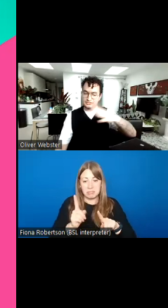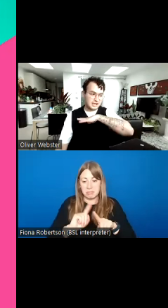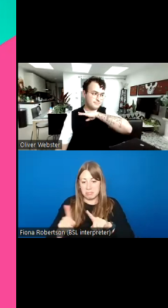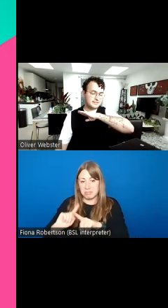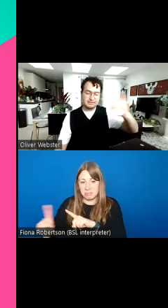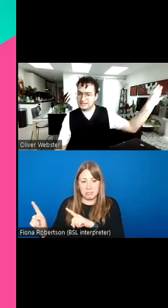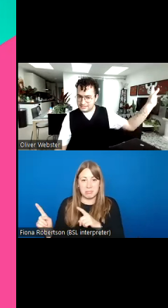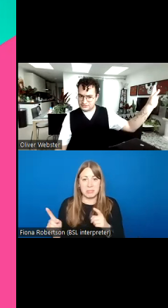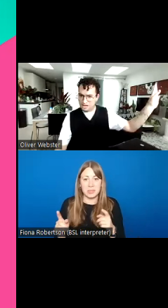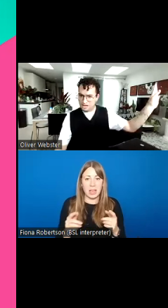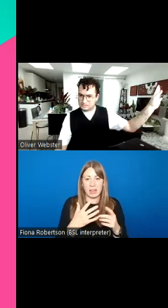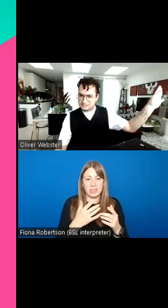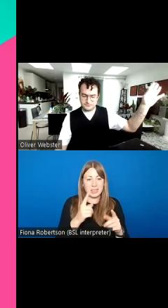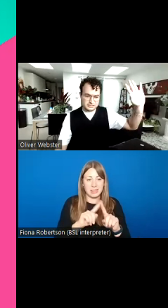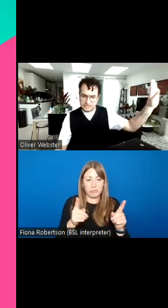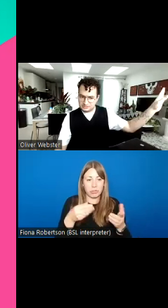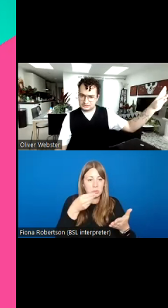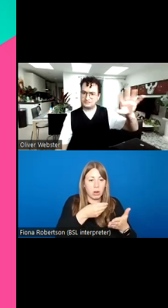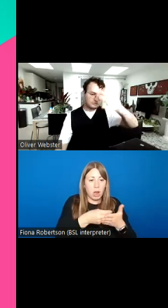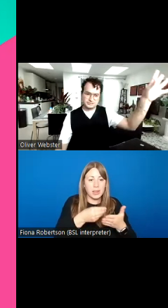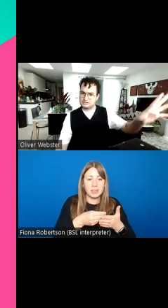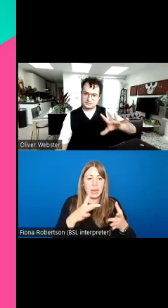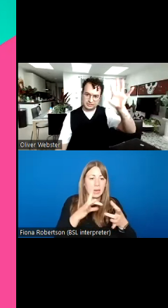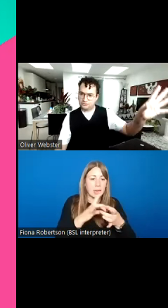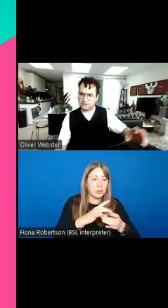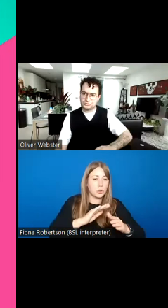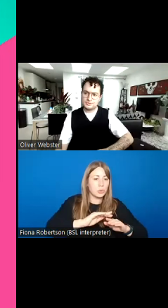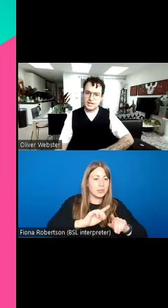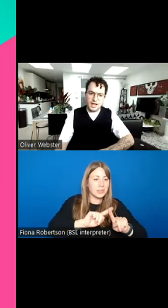because they're completely different services, different skills, different scenarios.